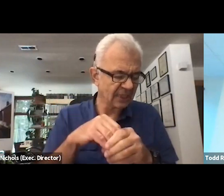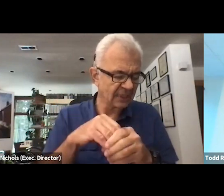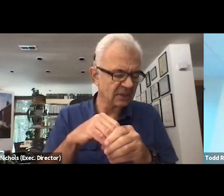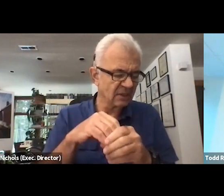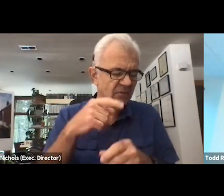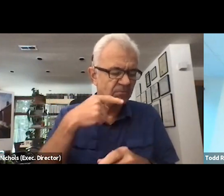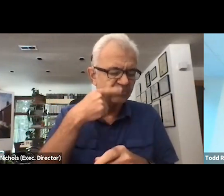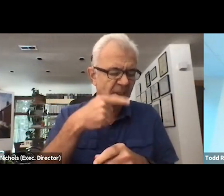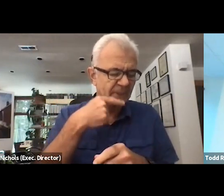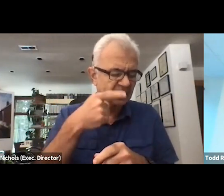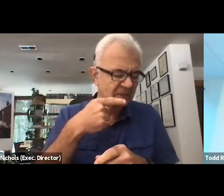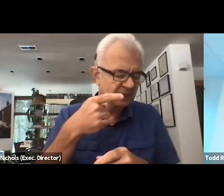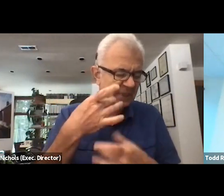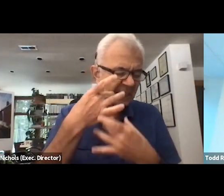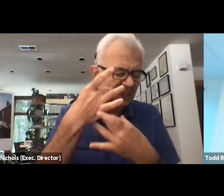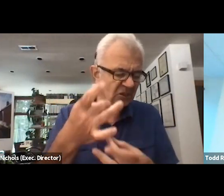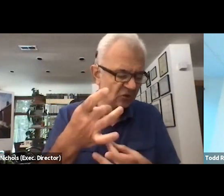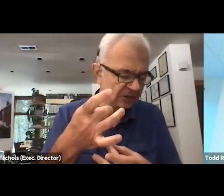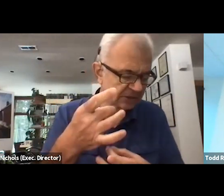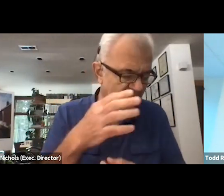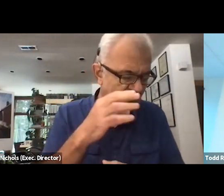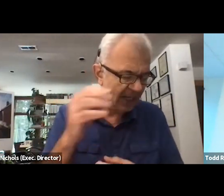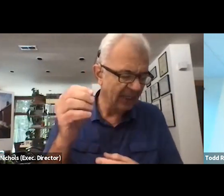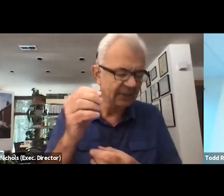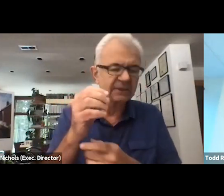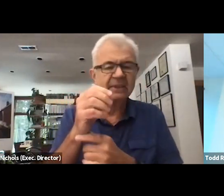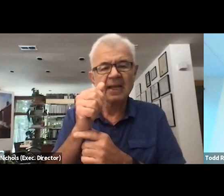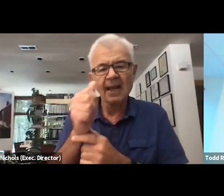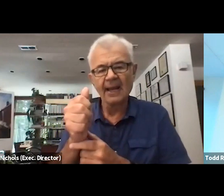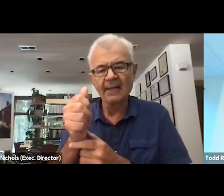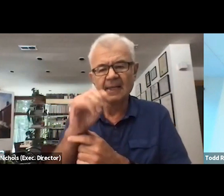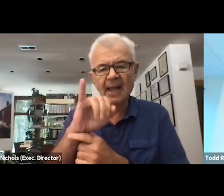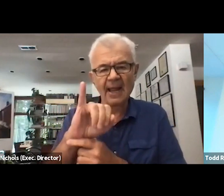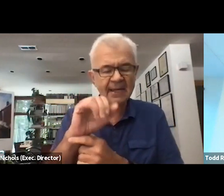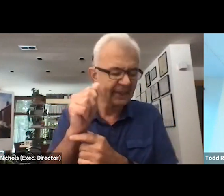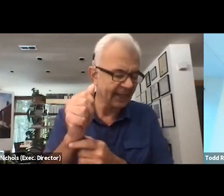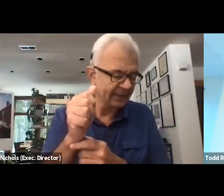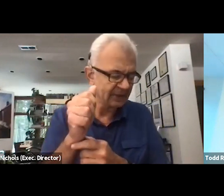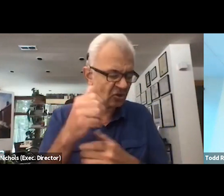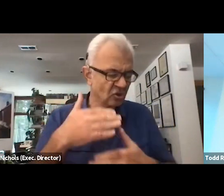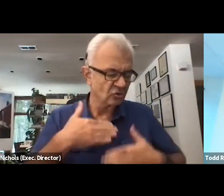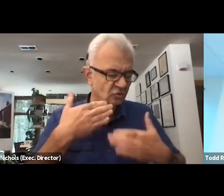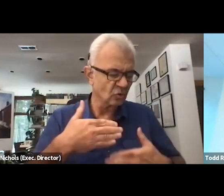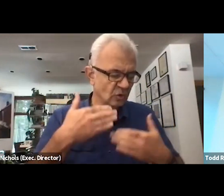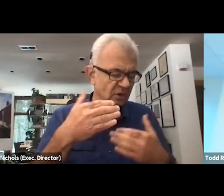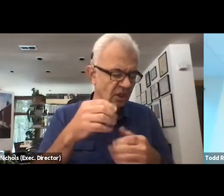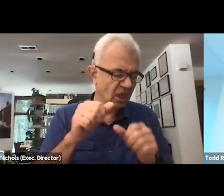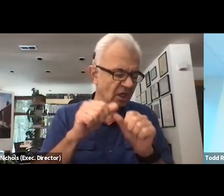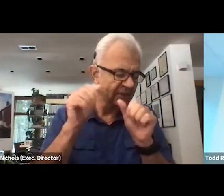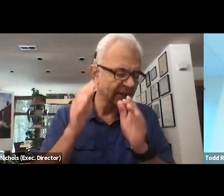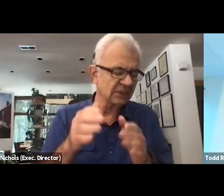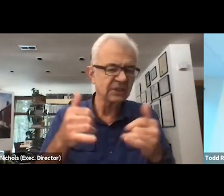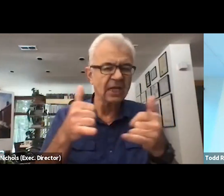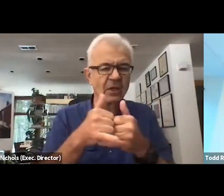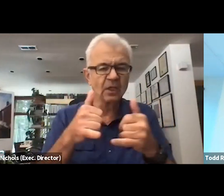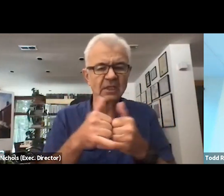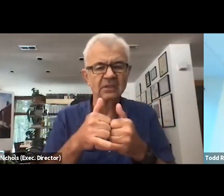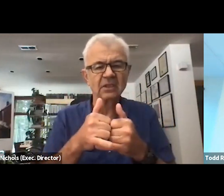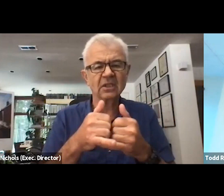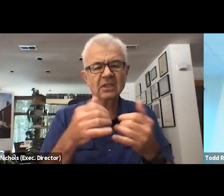for architecture.